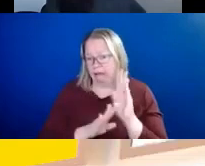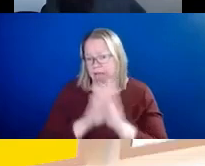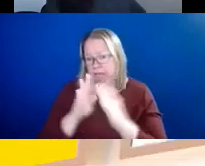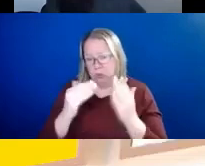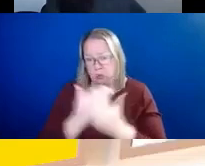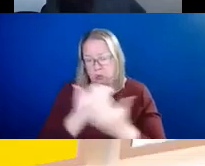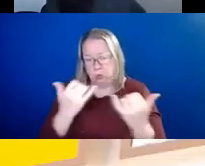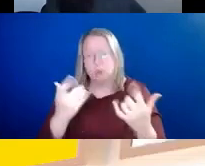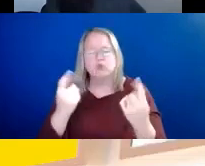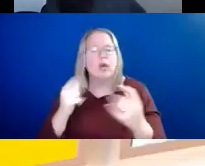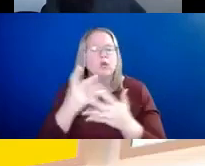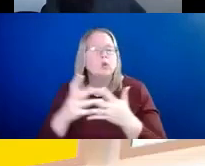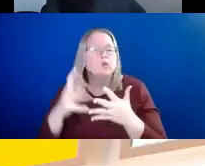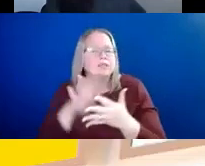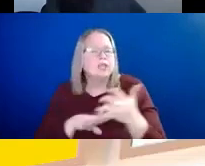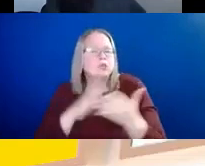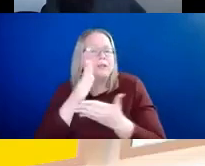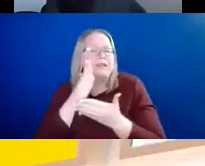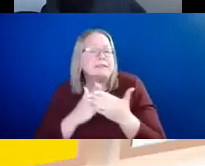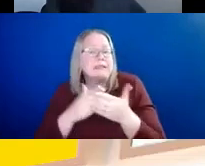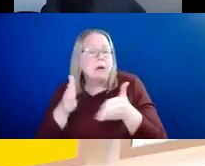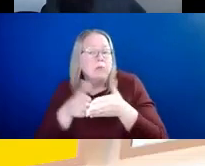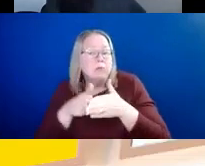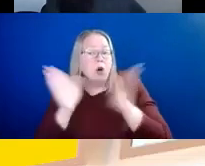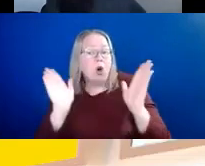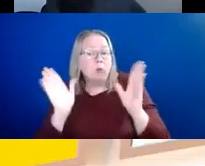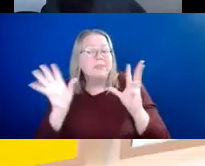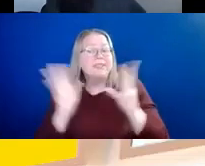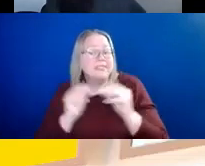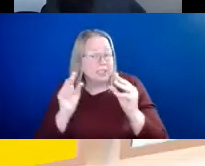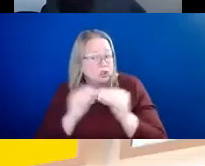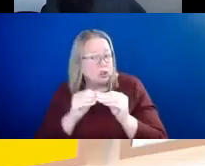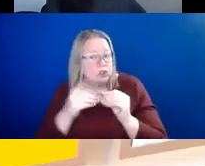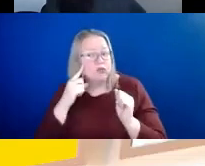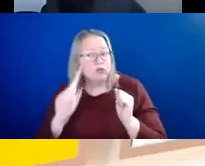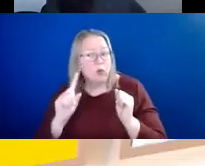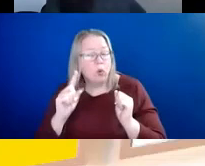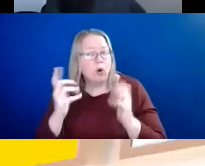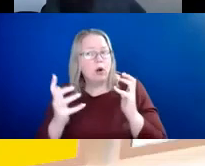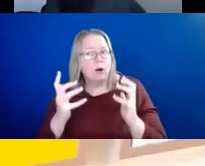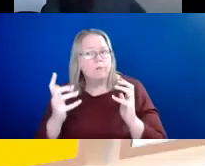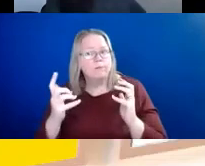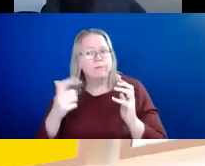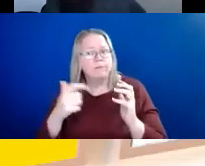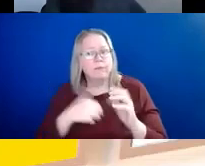schedule a couple of open sessions for 12:52:15 those doing it the first time.